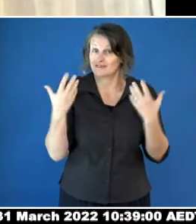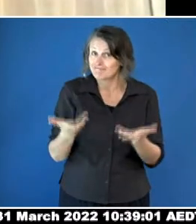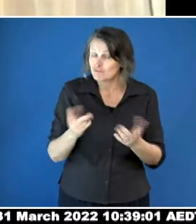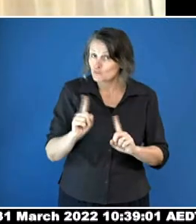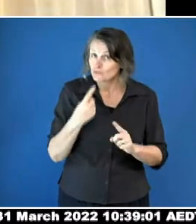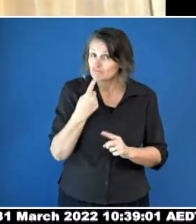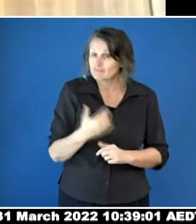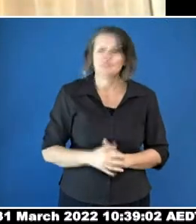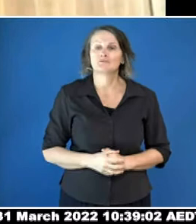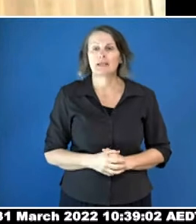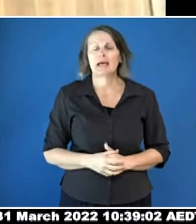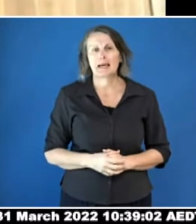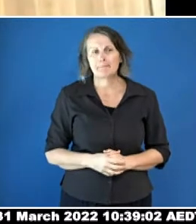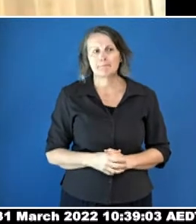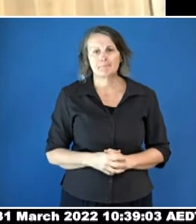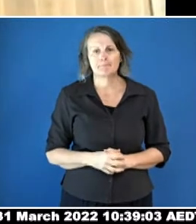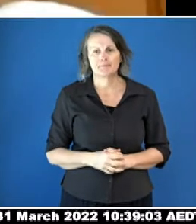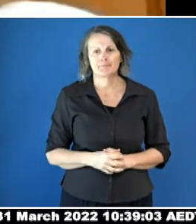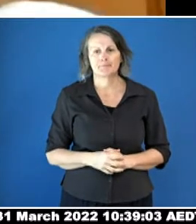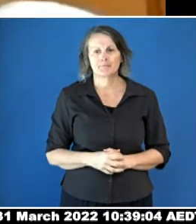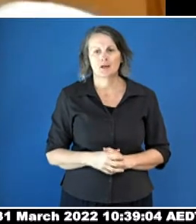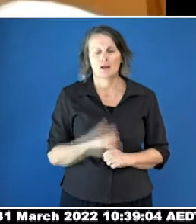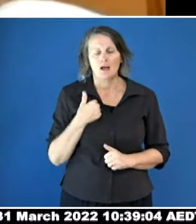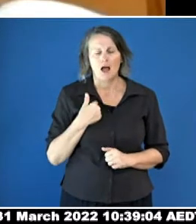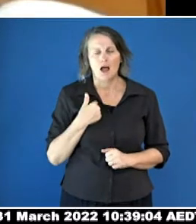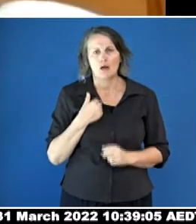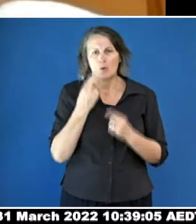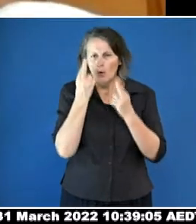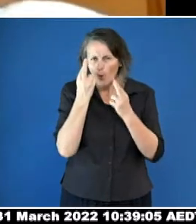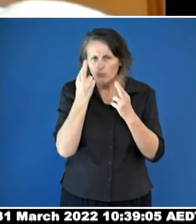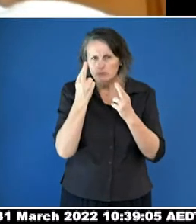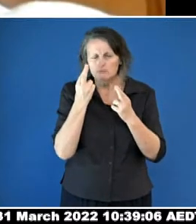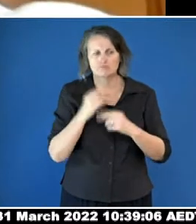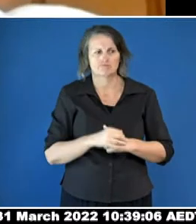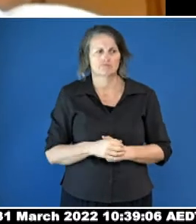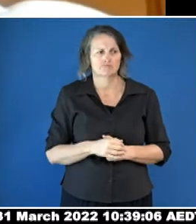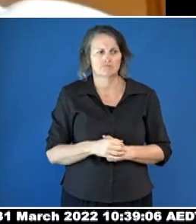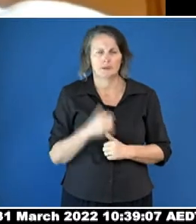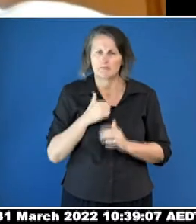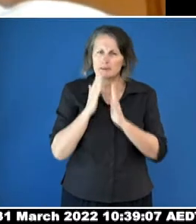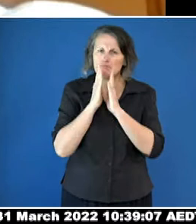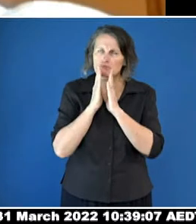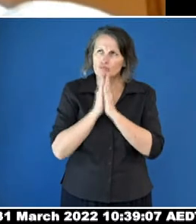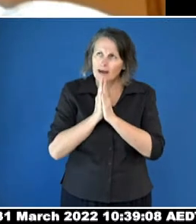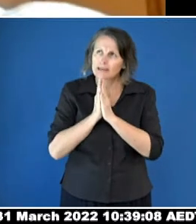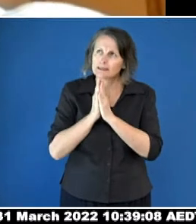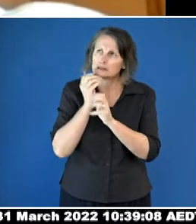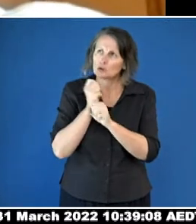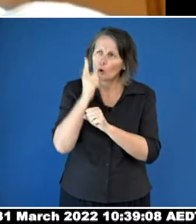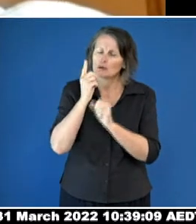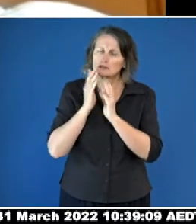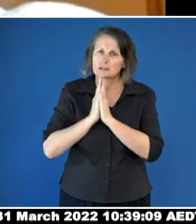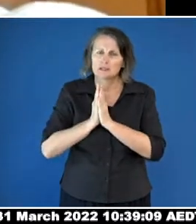today? MS CRAWFORD: I hope and pray to God that